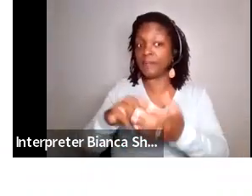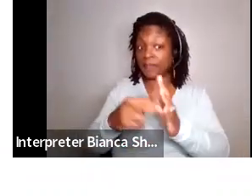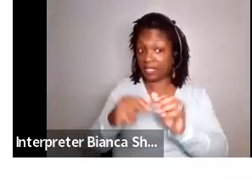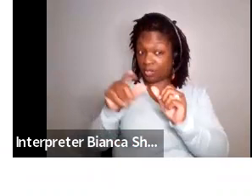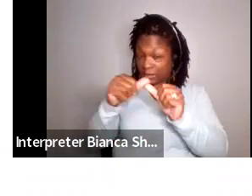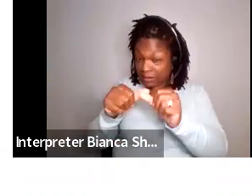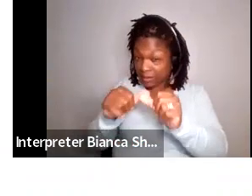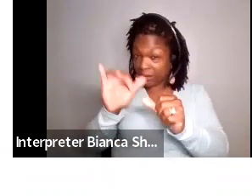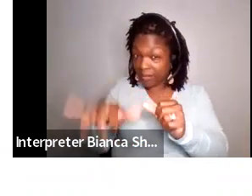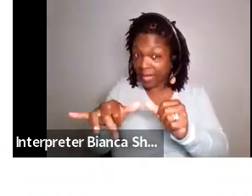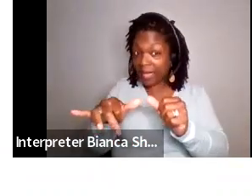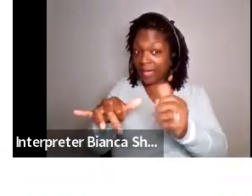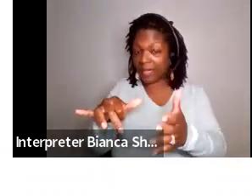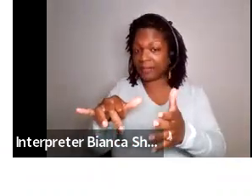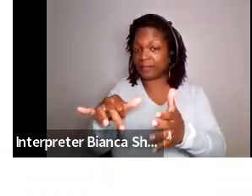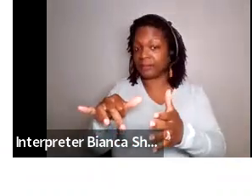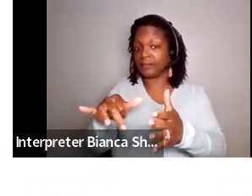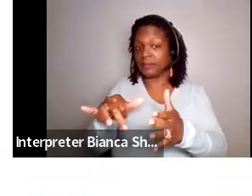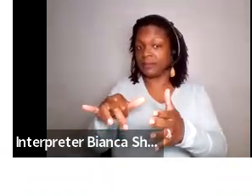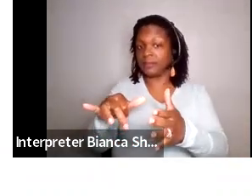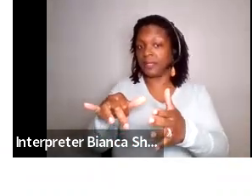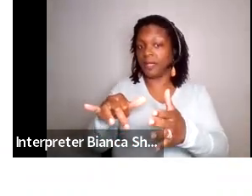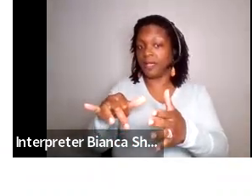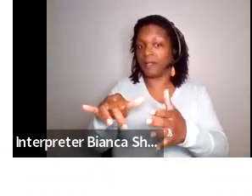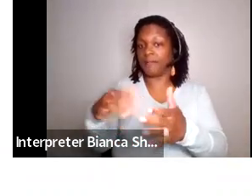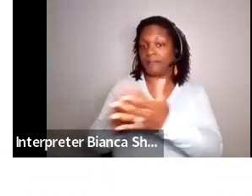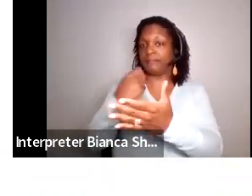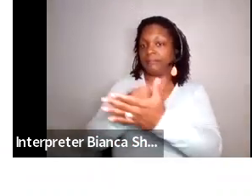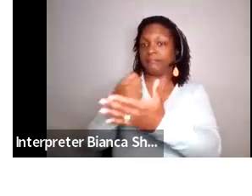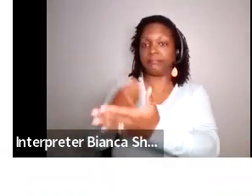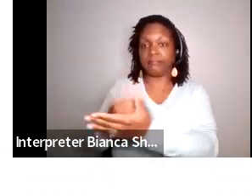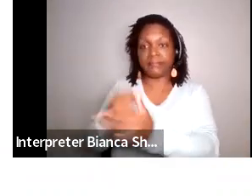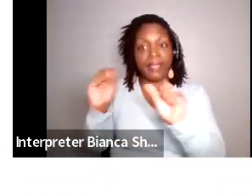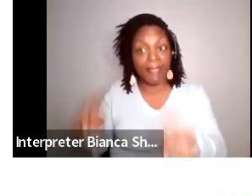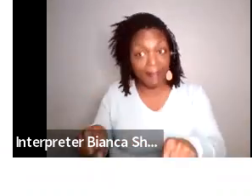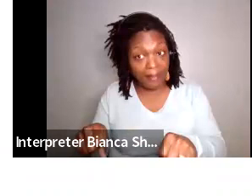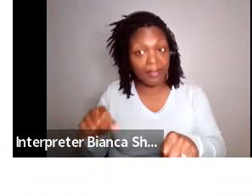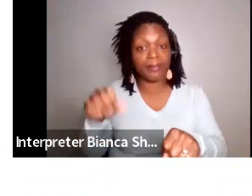threshold them out. this year is $1,350 a month.